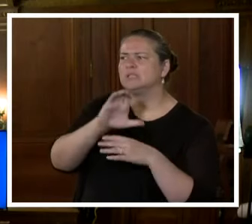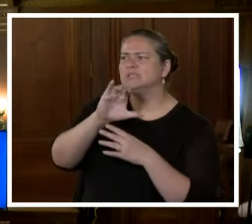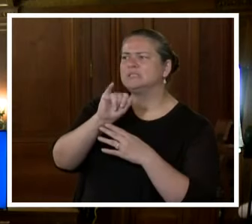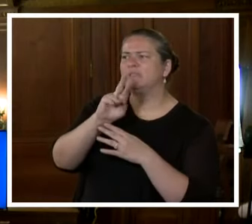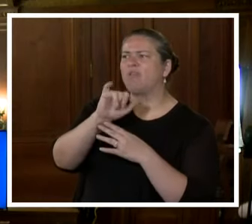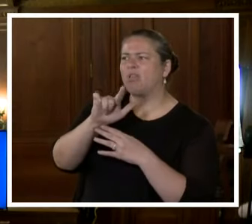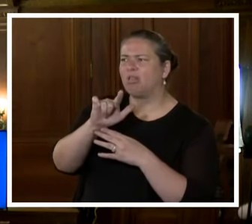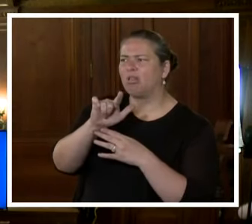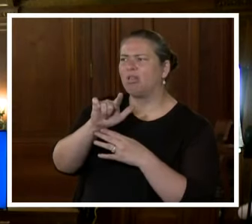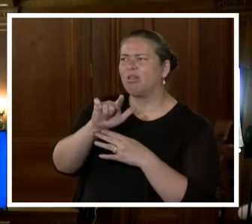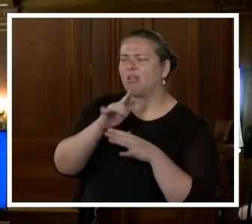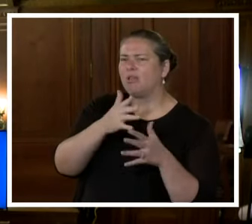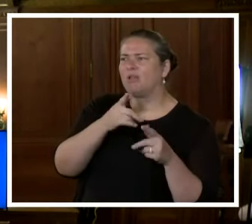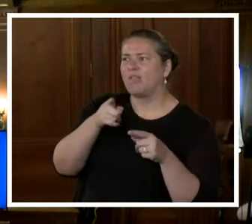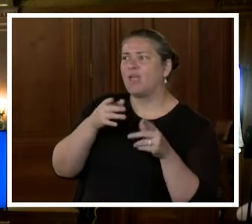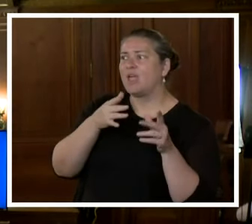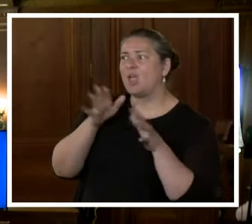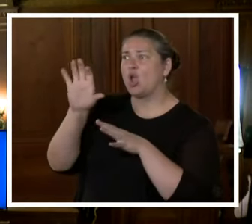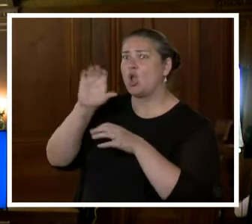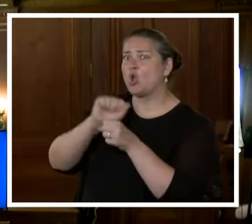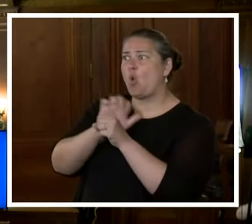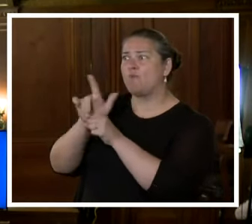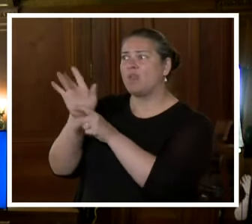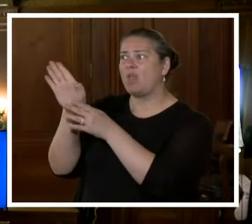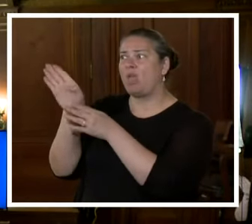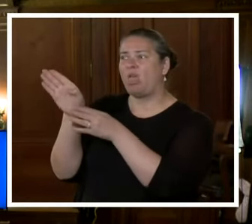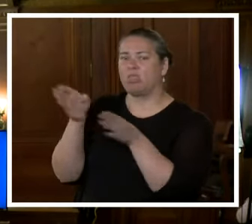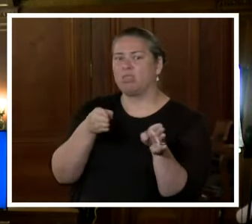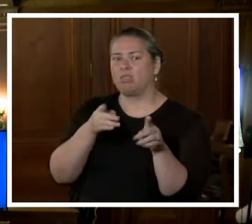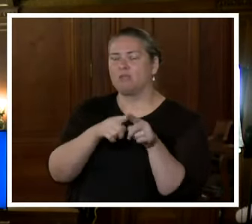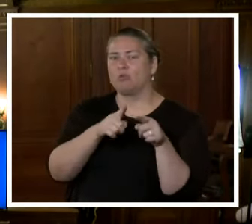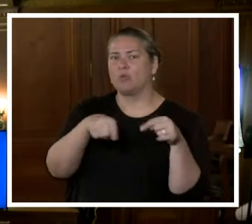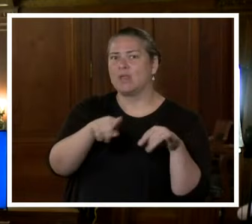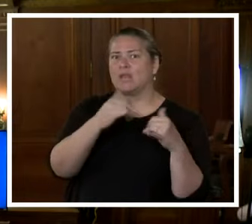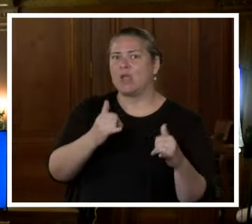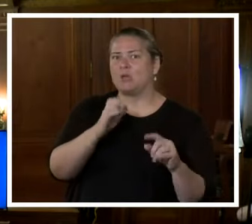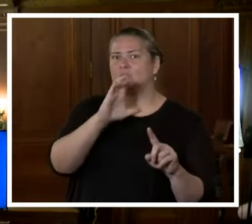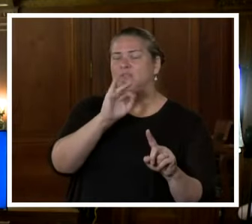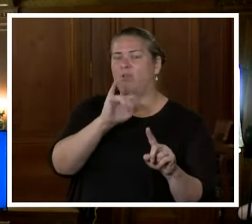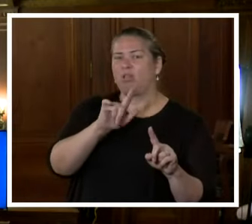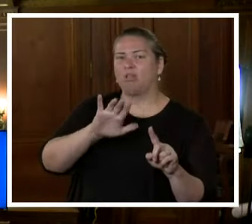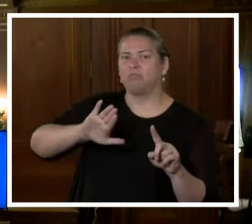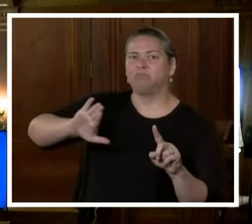ADDRESS BOTH.